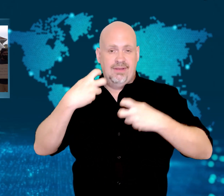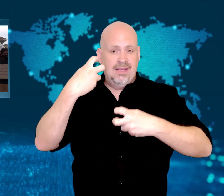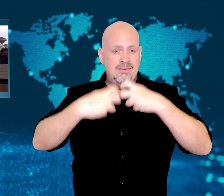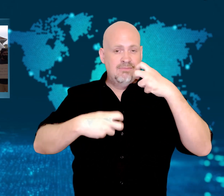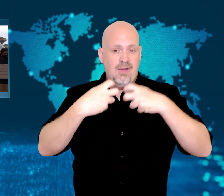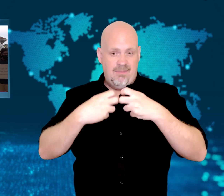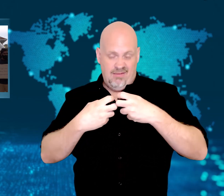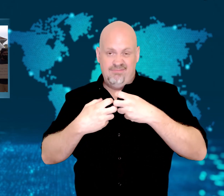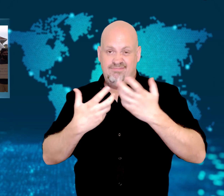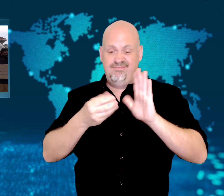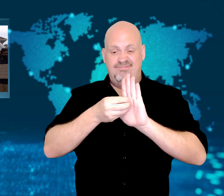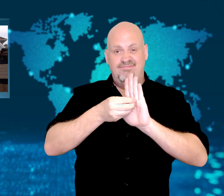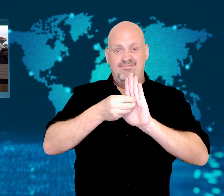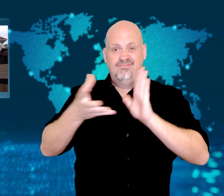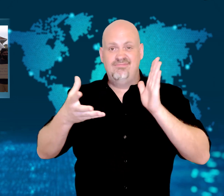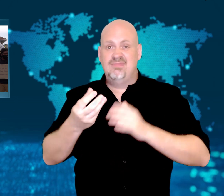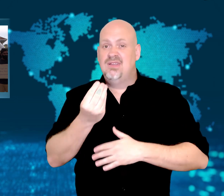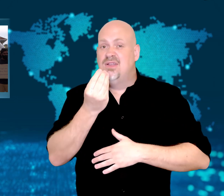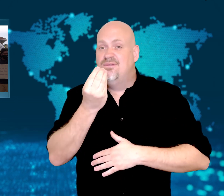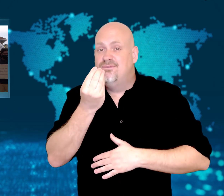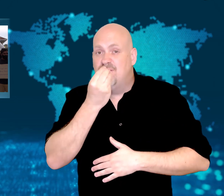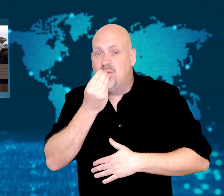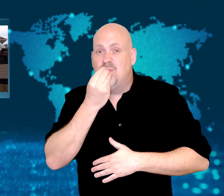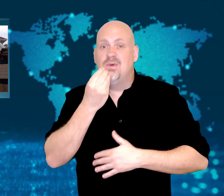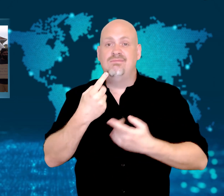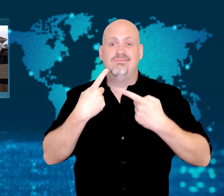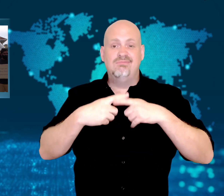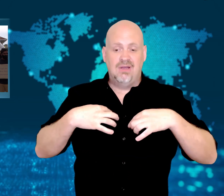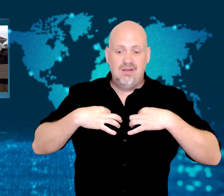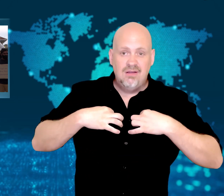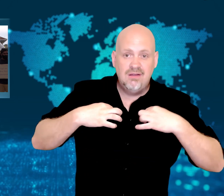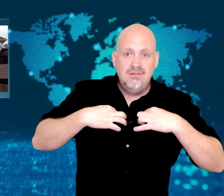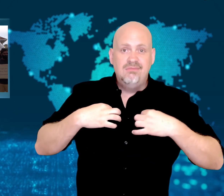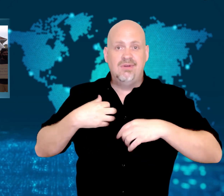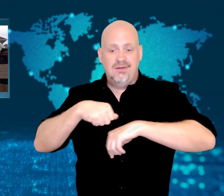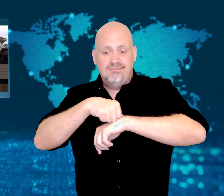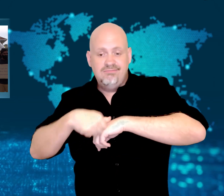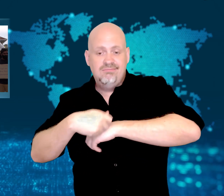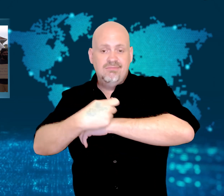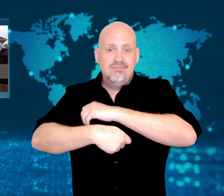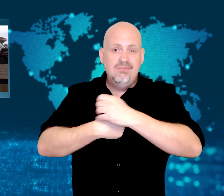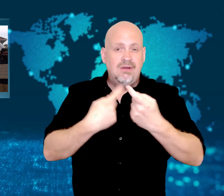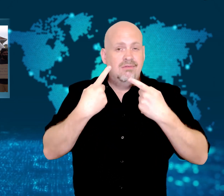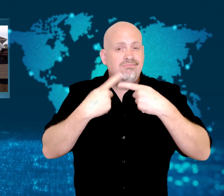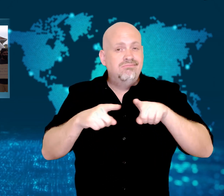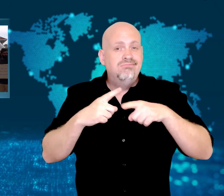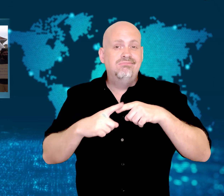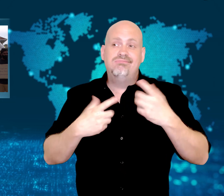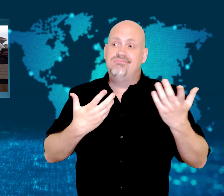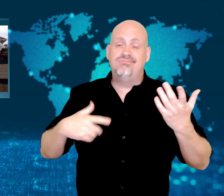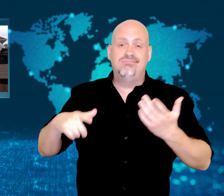The economic disaster gripping Sri Lanka has brought